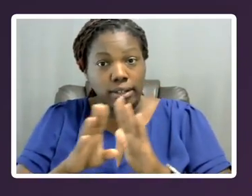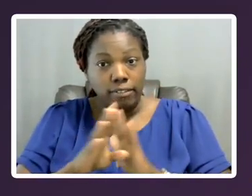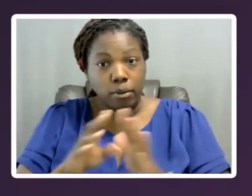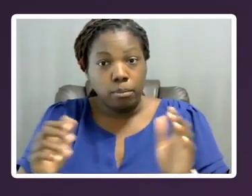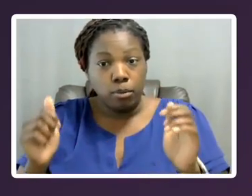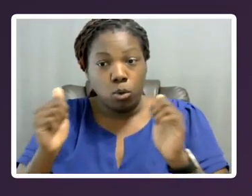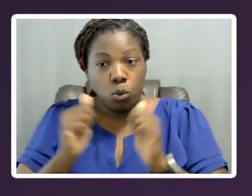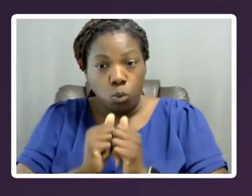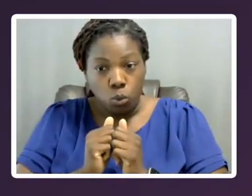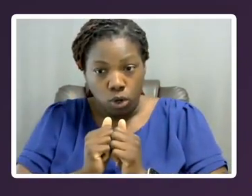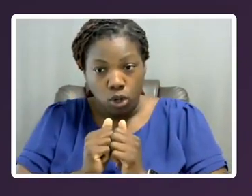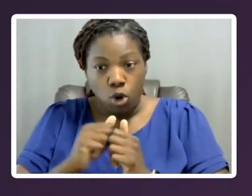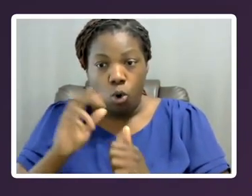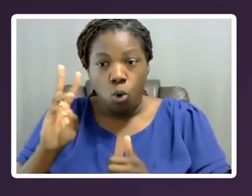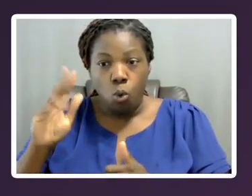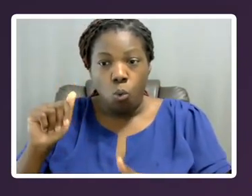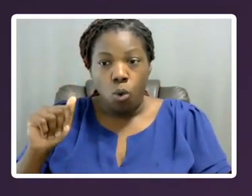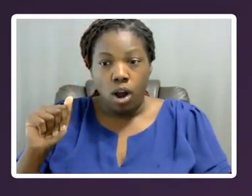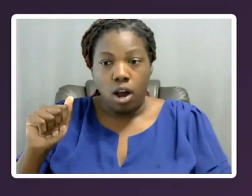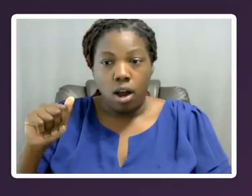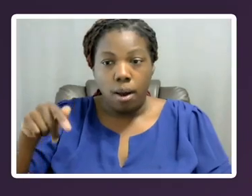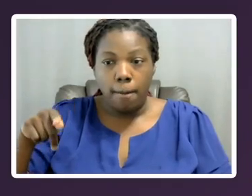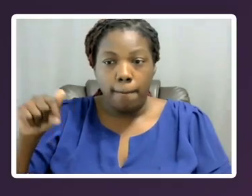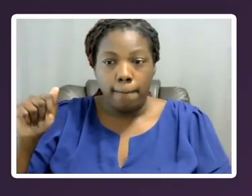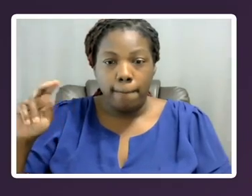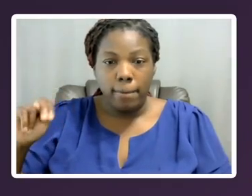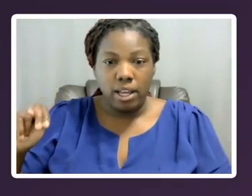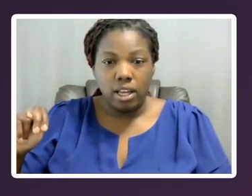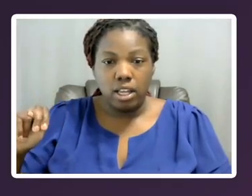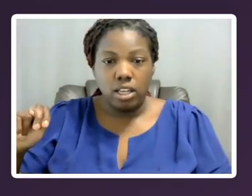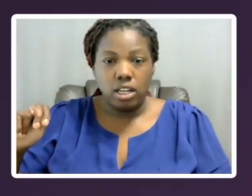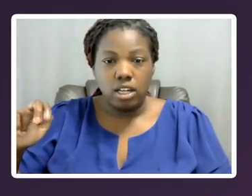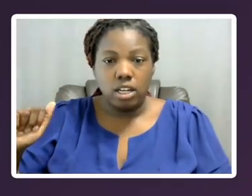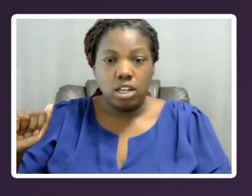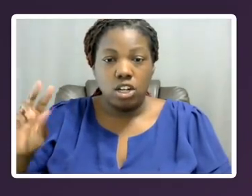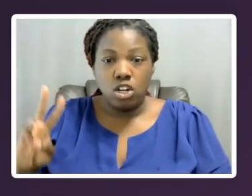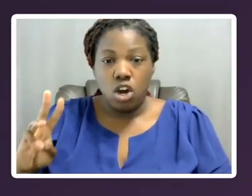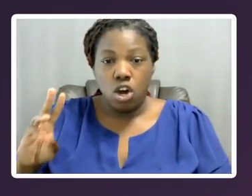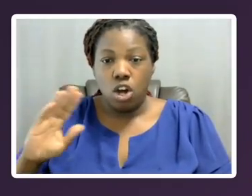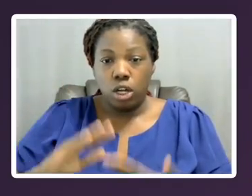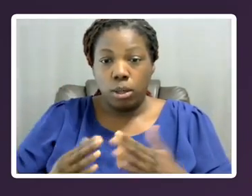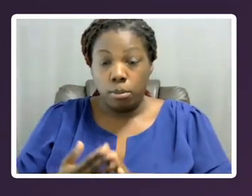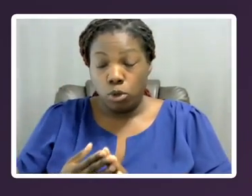community. While you watch the video, look for examples of how this might tell a better story.